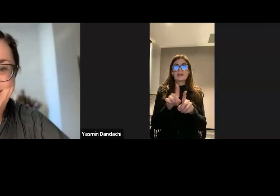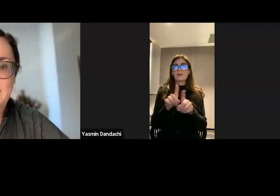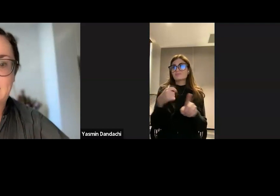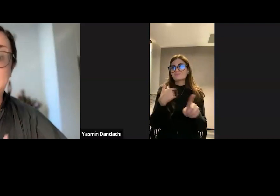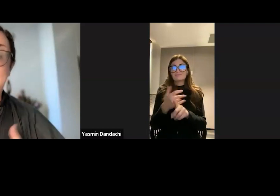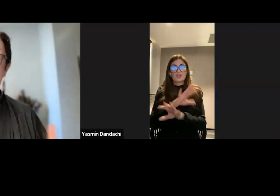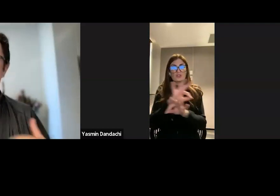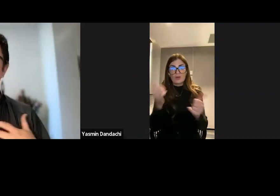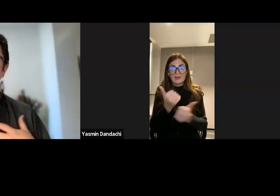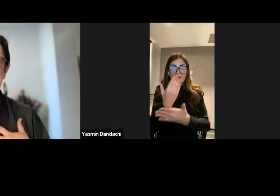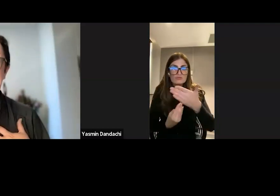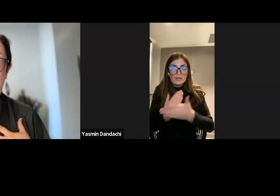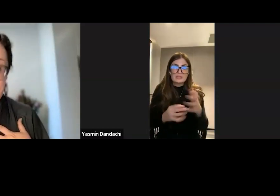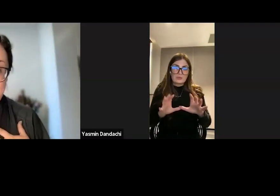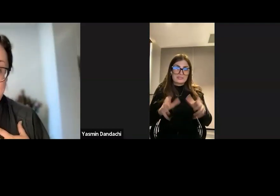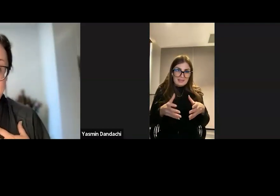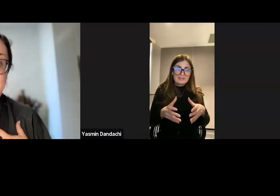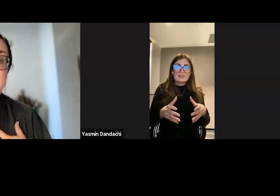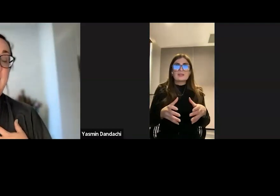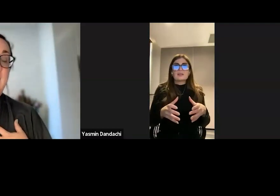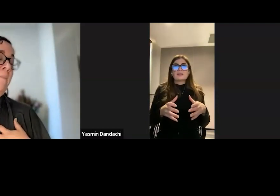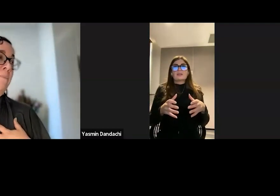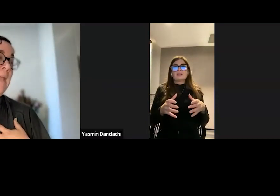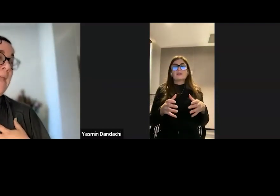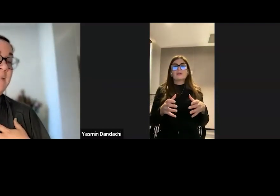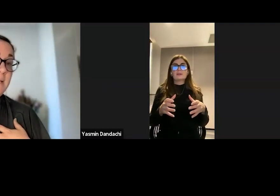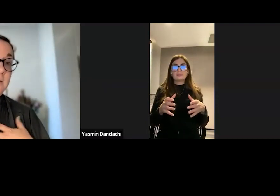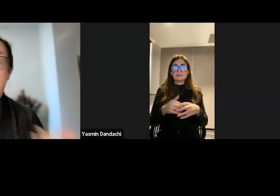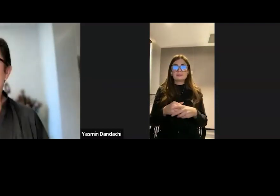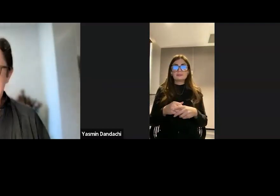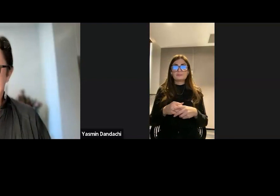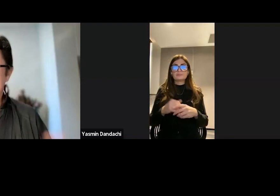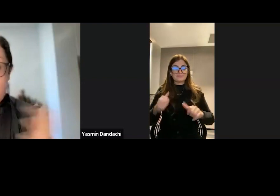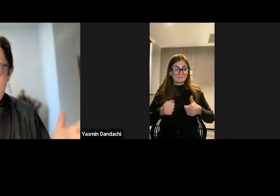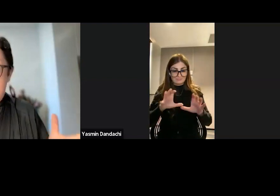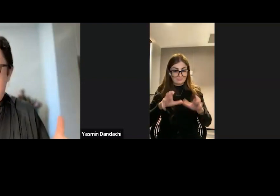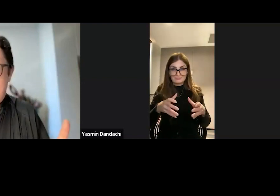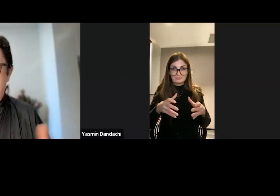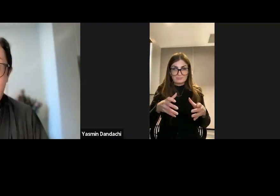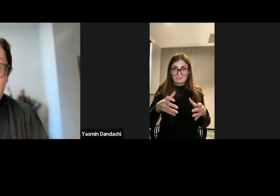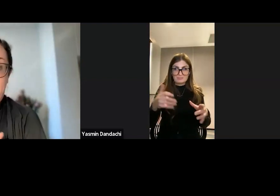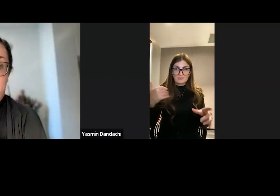sectors that are staffed by its biggest fans, our sector has always relied on the willingness